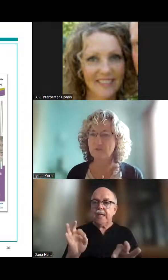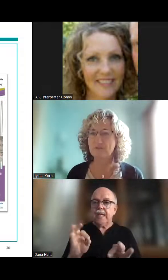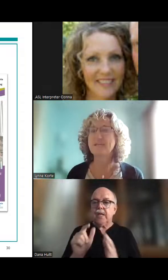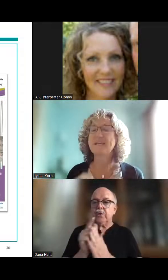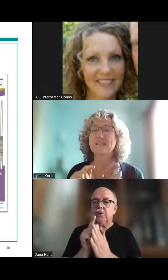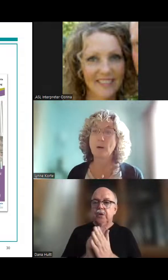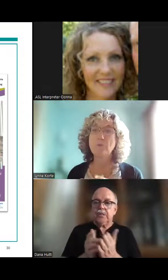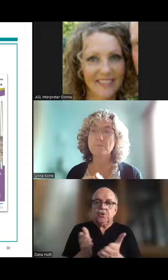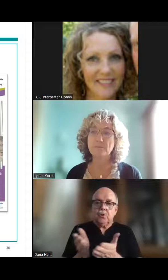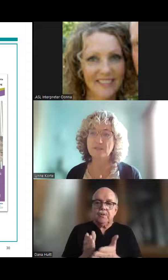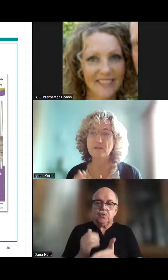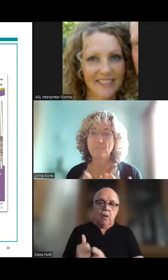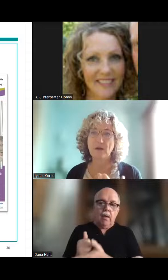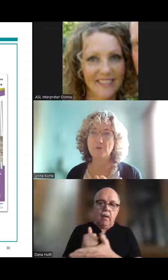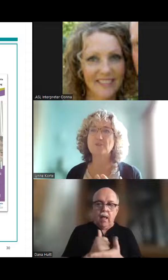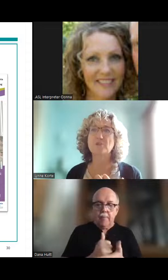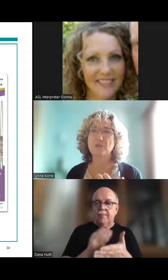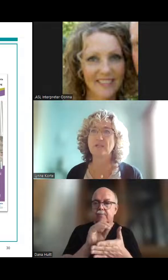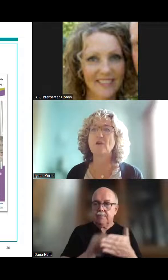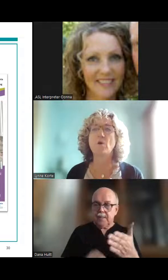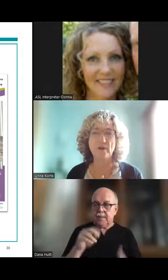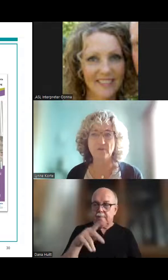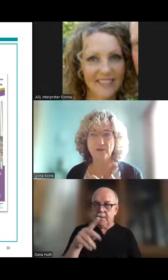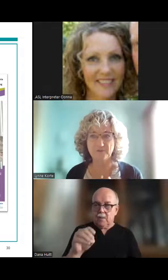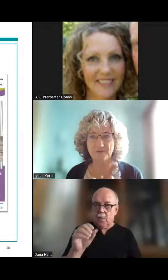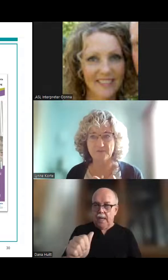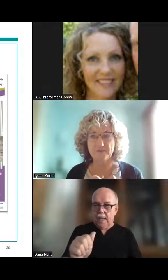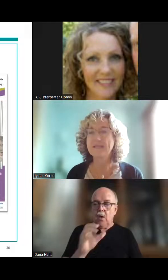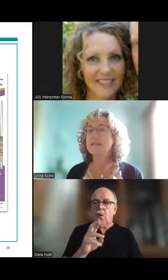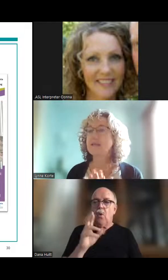that is about whether we have a list of online programs available in